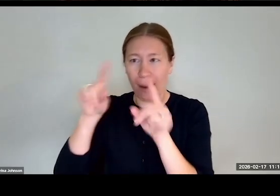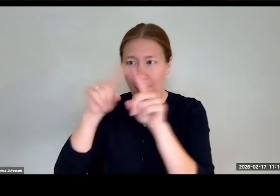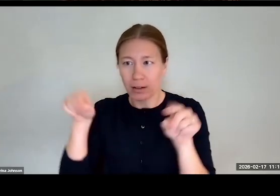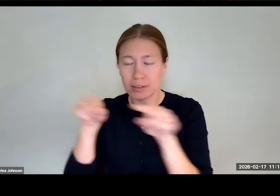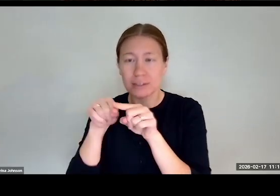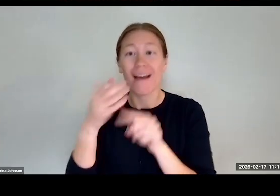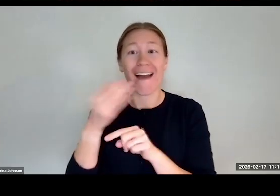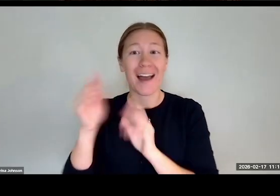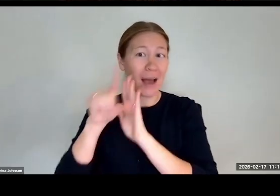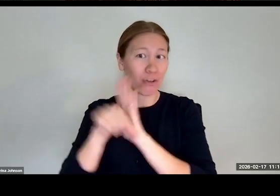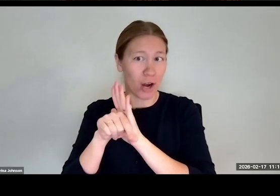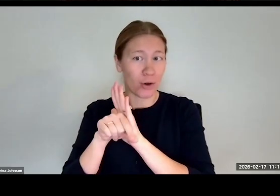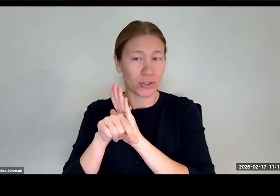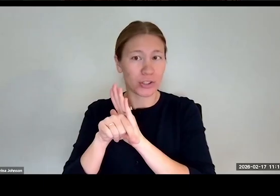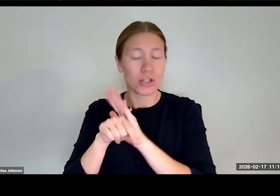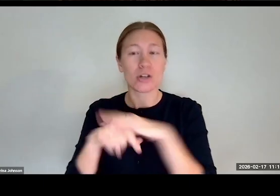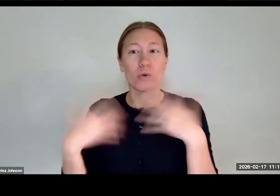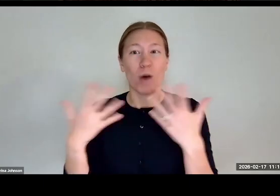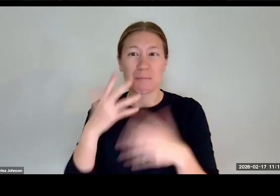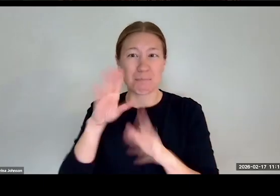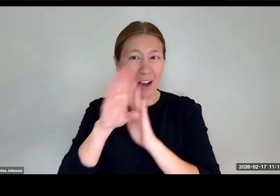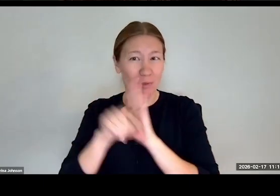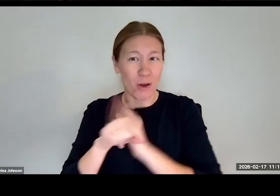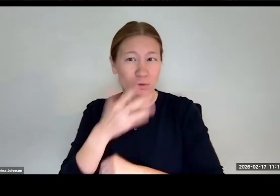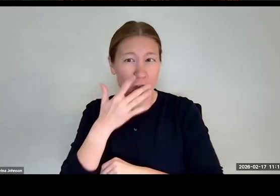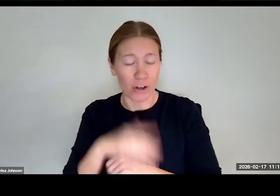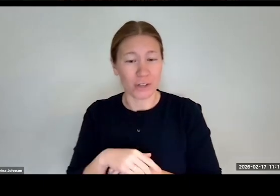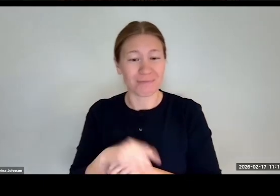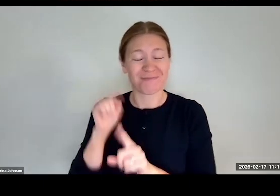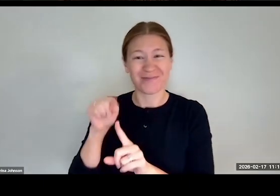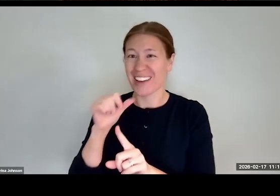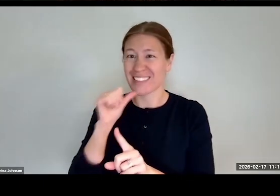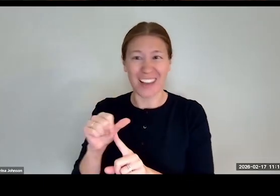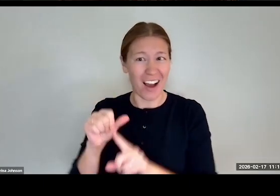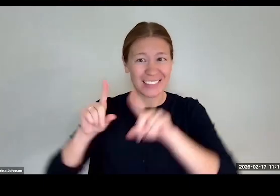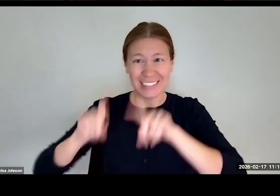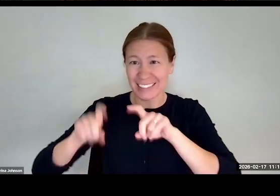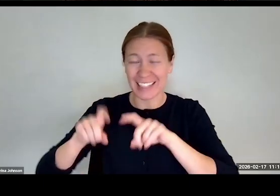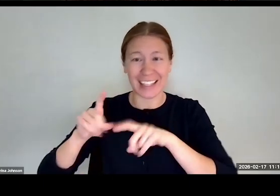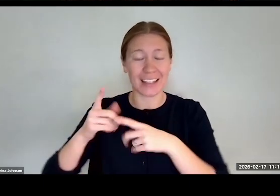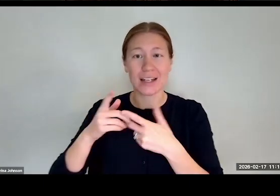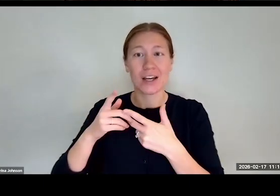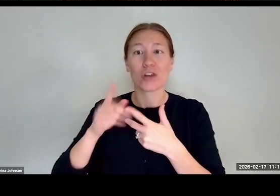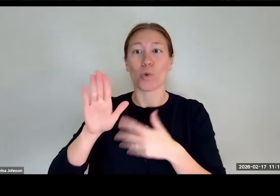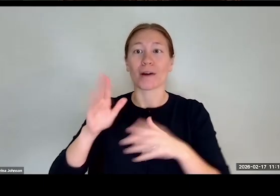and the background fill of that text box. It is not checking that text content against the background of your slide.